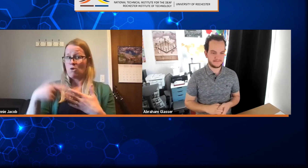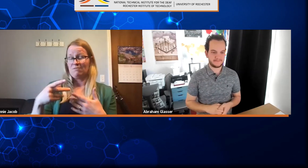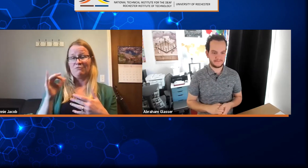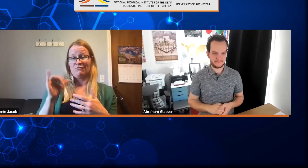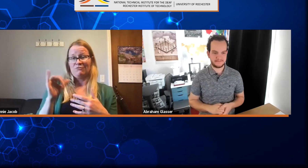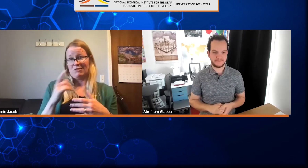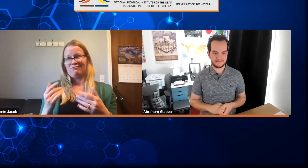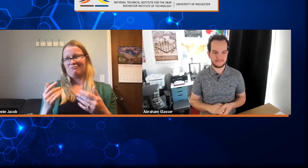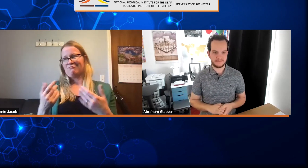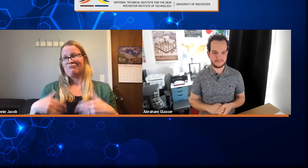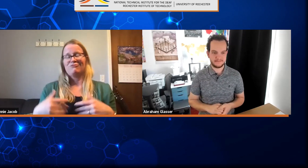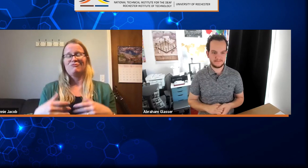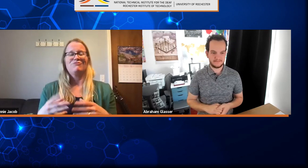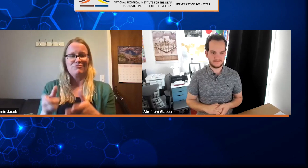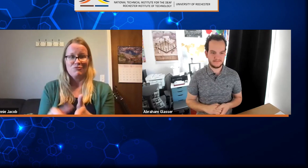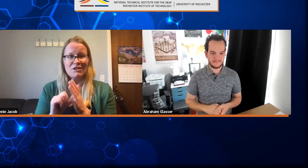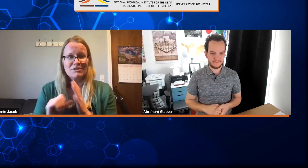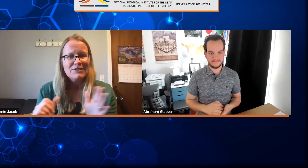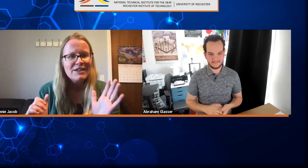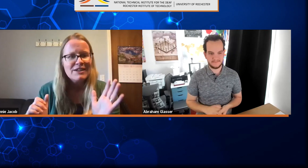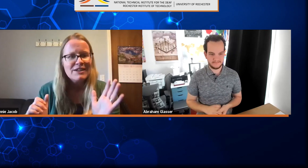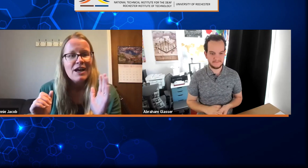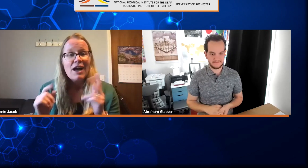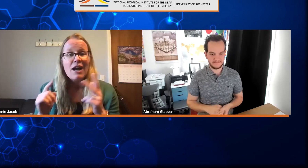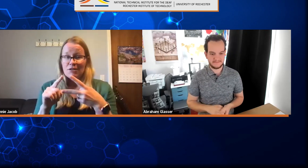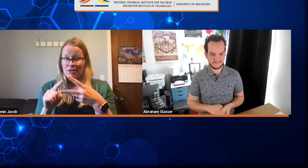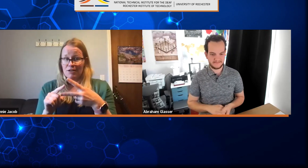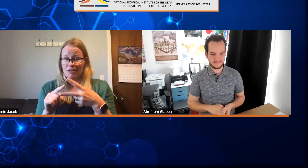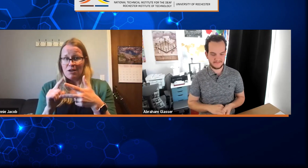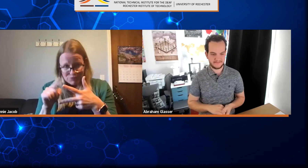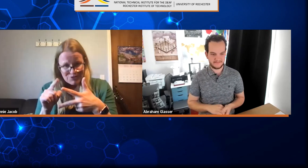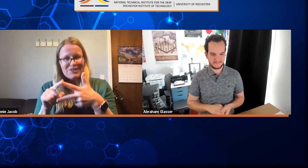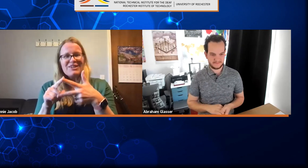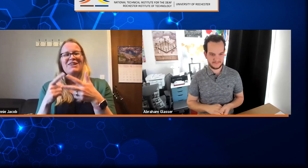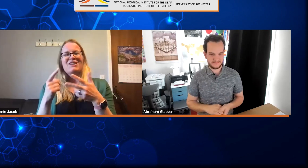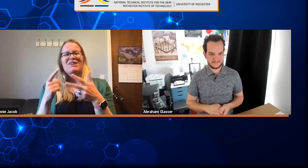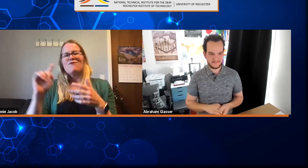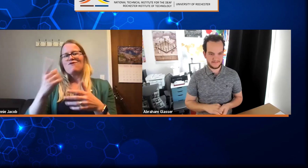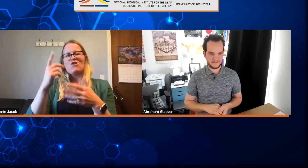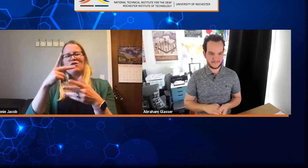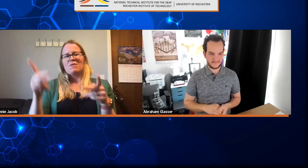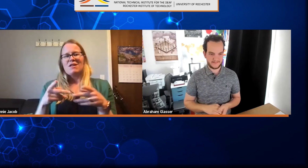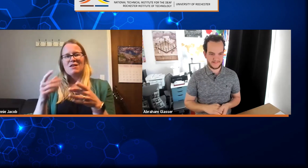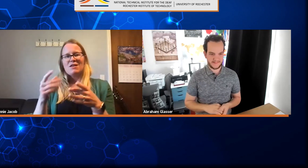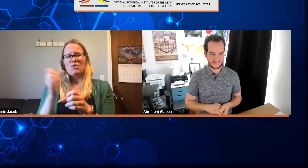which is an incredible honor. Very impressive! He was also the first-place winner